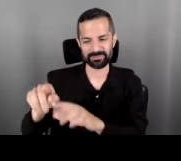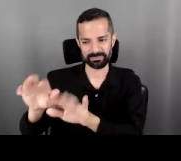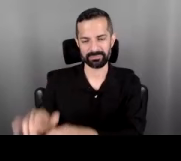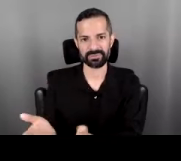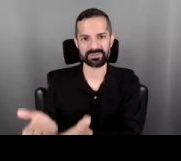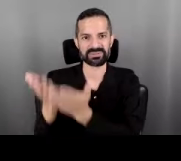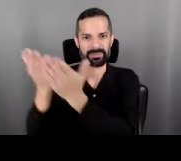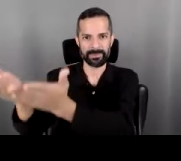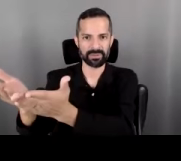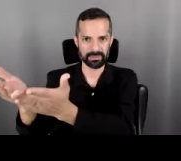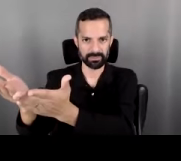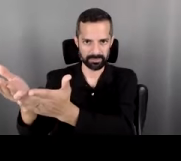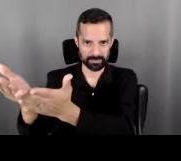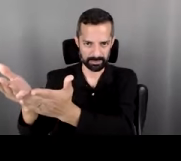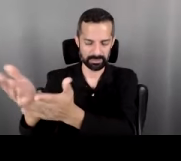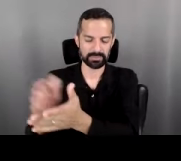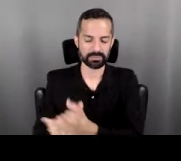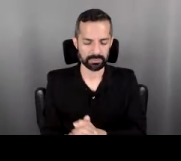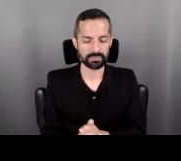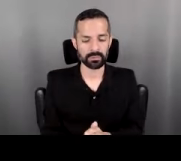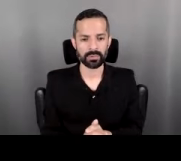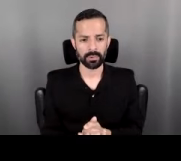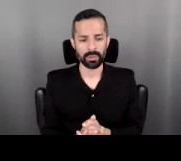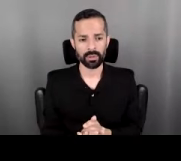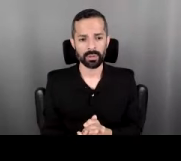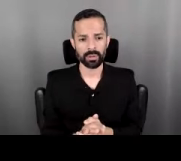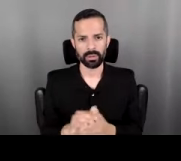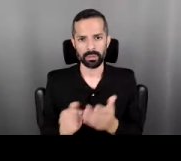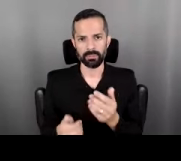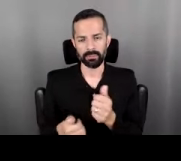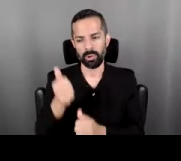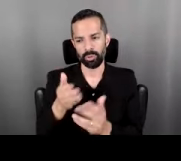most of these requests do filter through our deans. But there's another point I wanted to make.